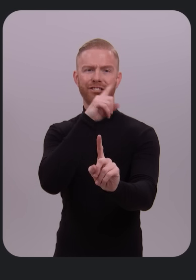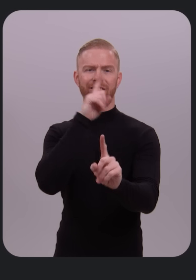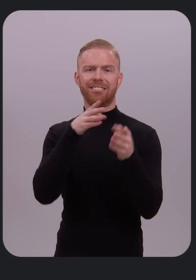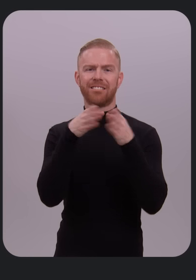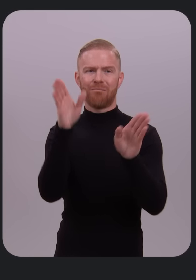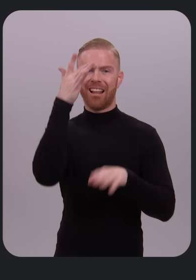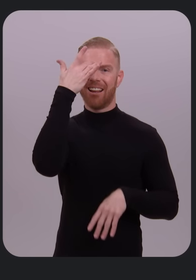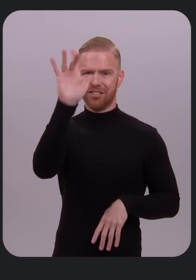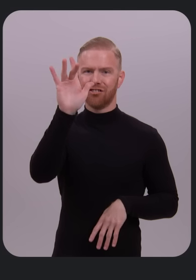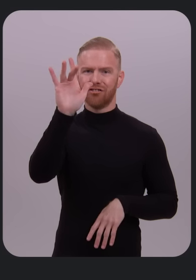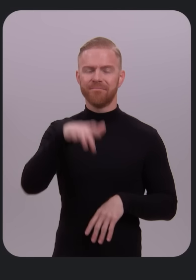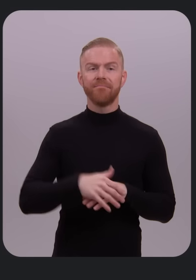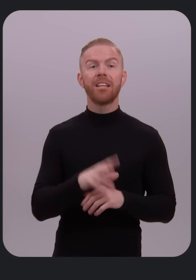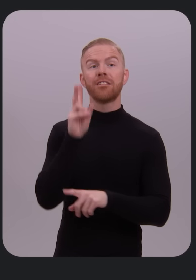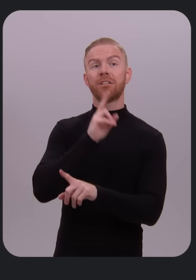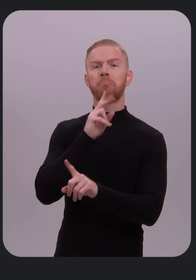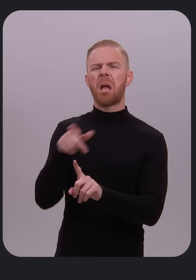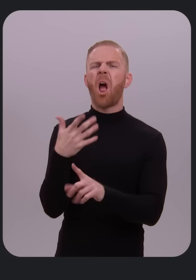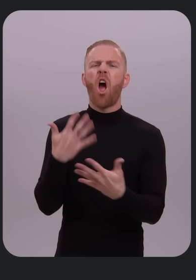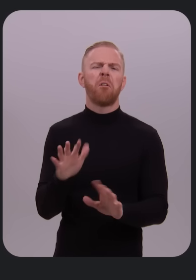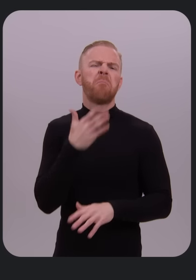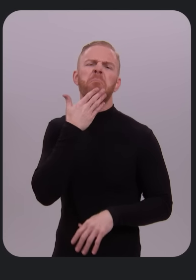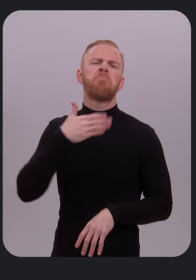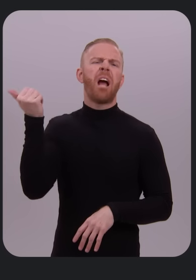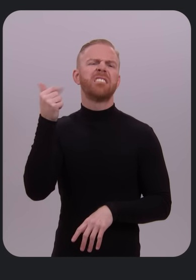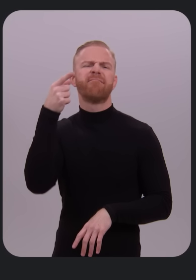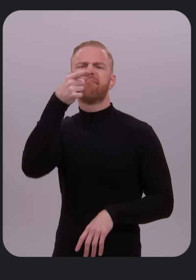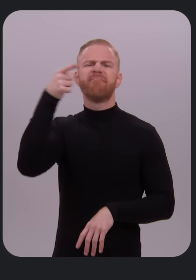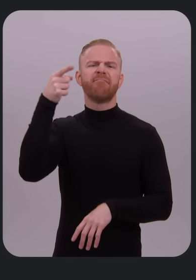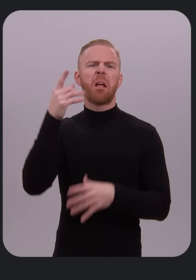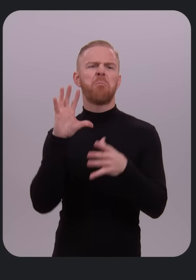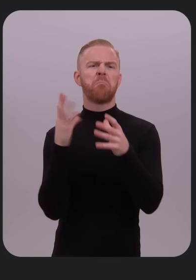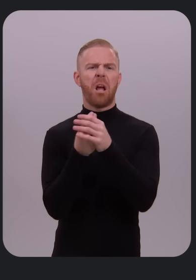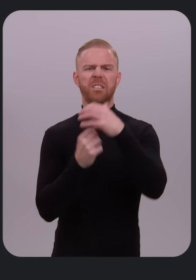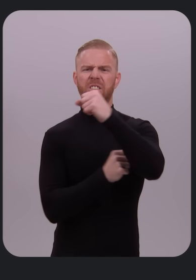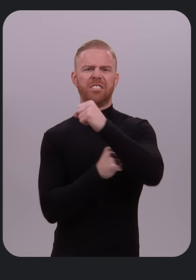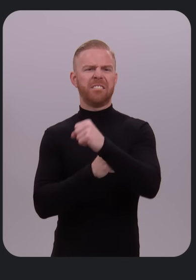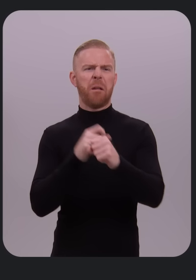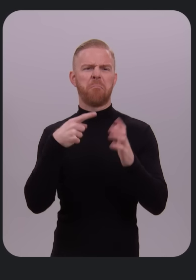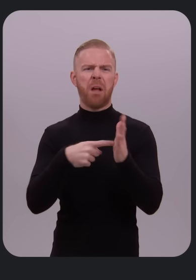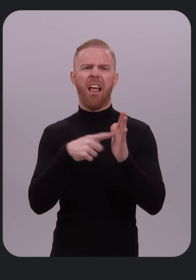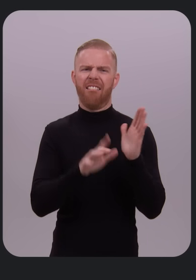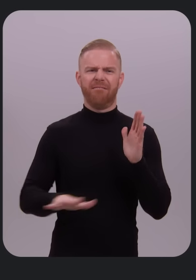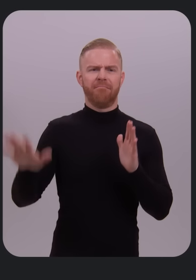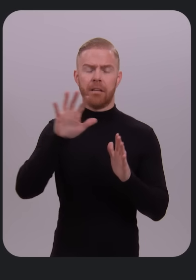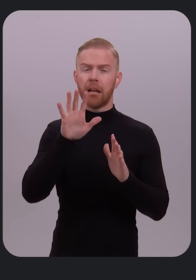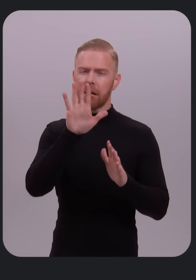Gemini is already the best multi-modal foundation model, but we're working hard to extend it,